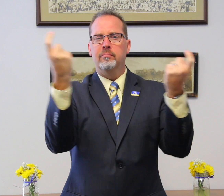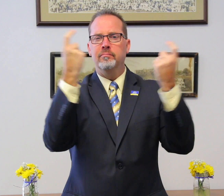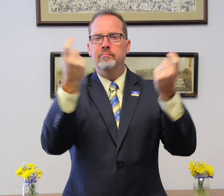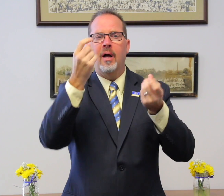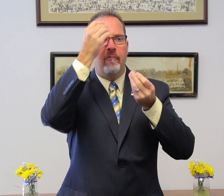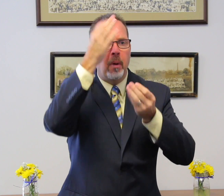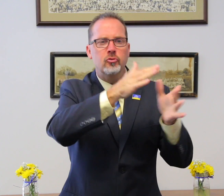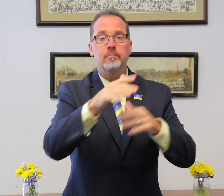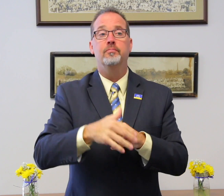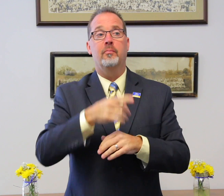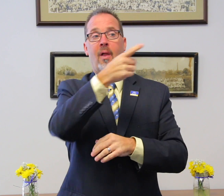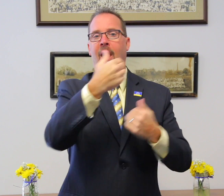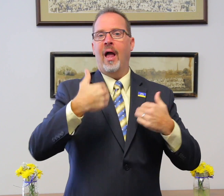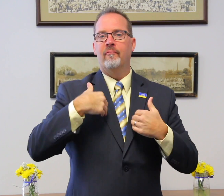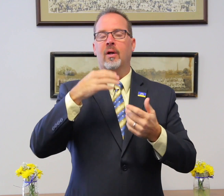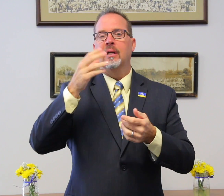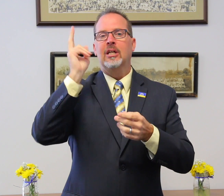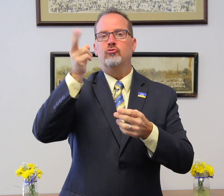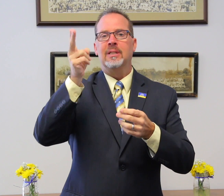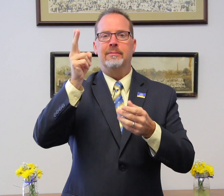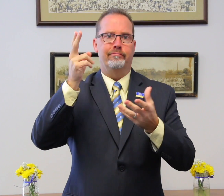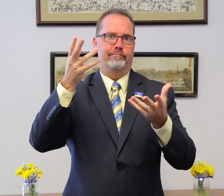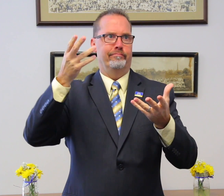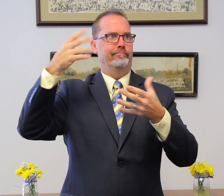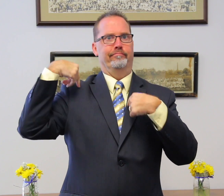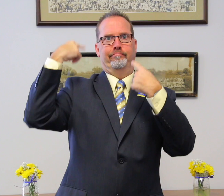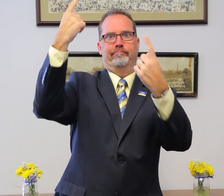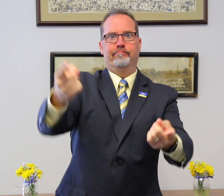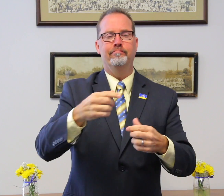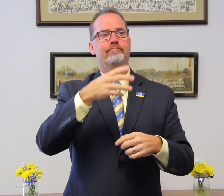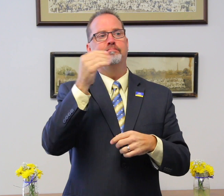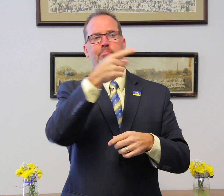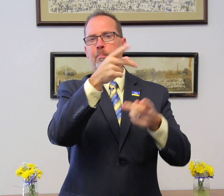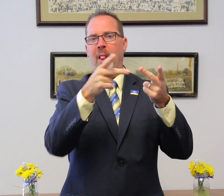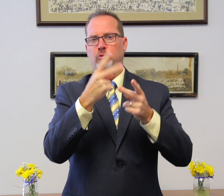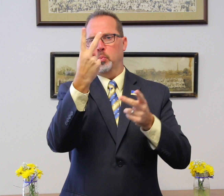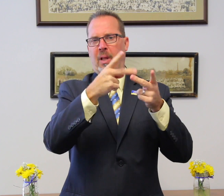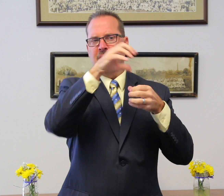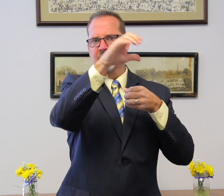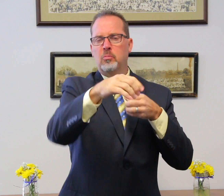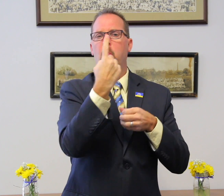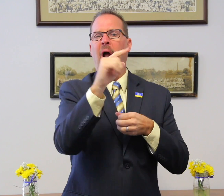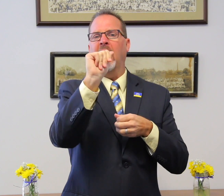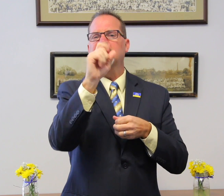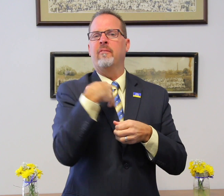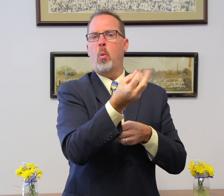celebrating their Bicentennial and we took a group of students to learn about the history there. There were two specific events in particular including